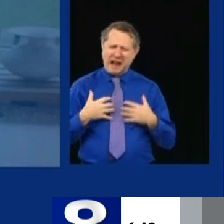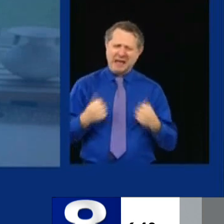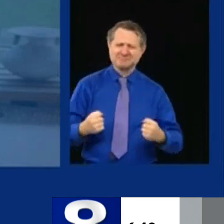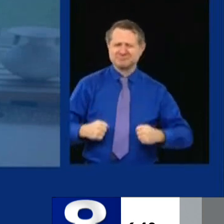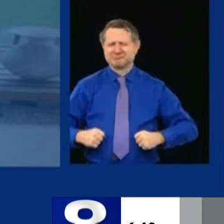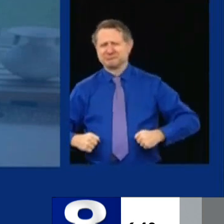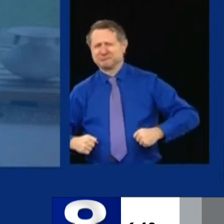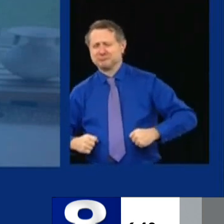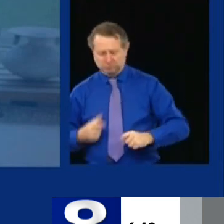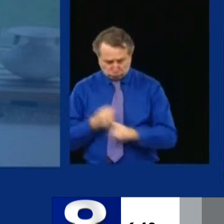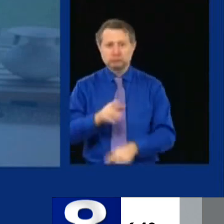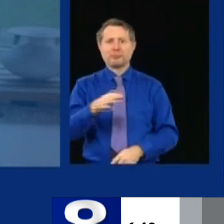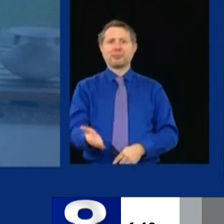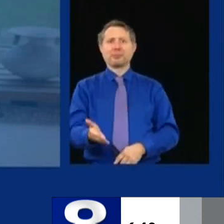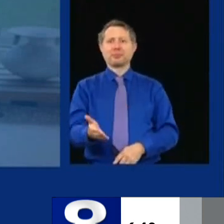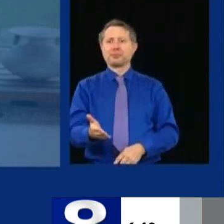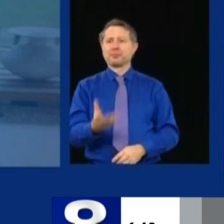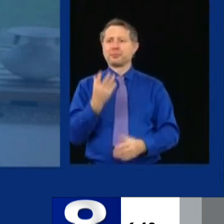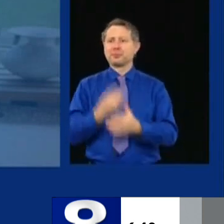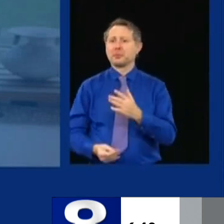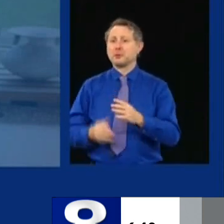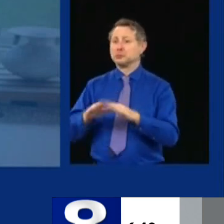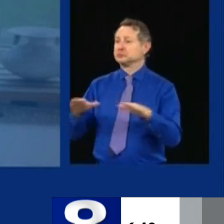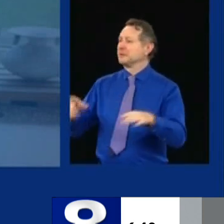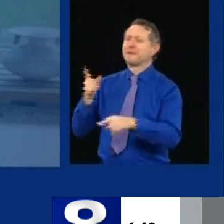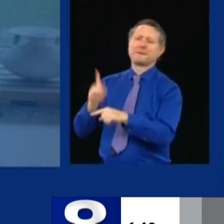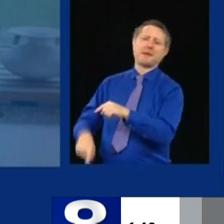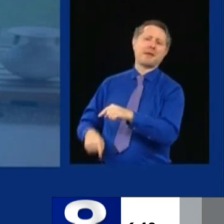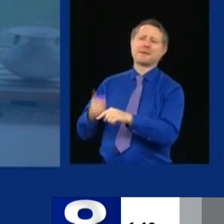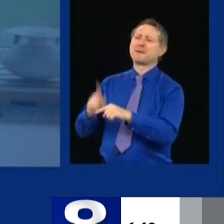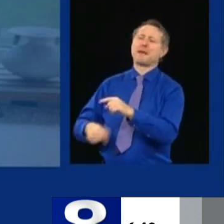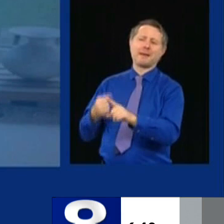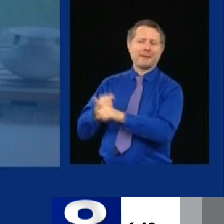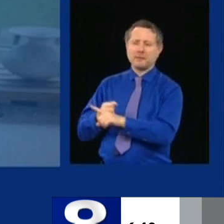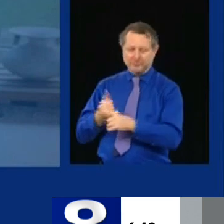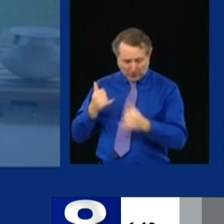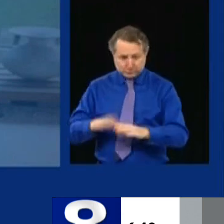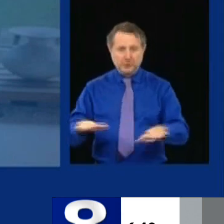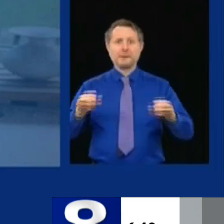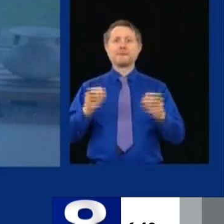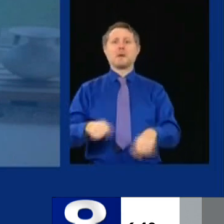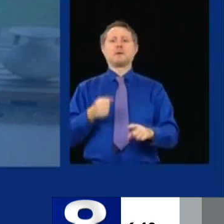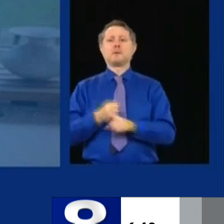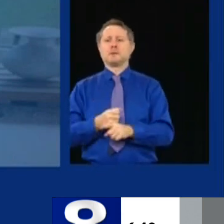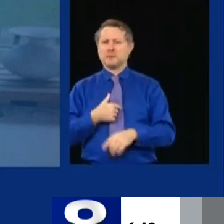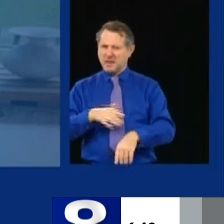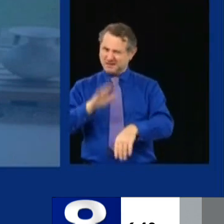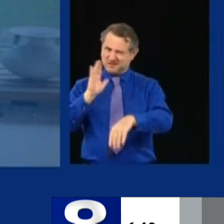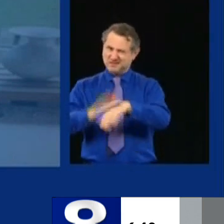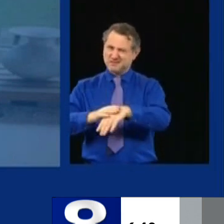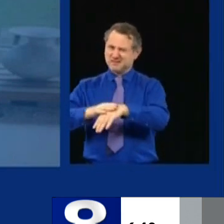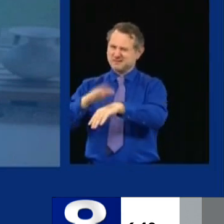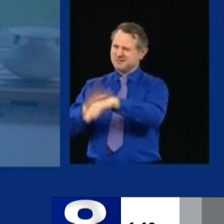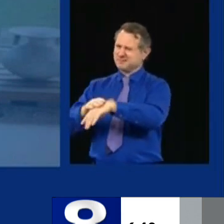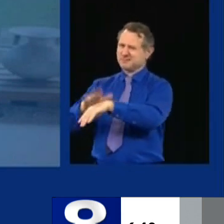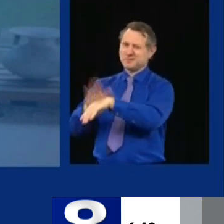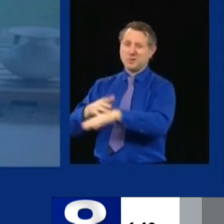CITIZENS, CO-MORBIDITIES BUT HOW DO YOU LOSE A 40 YIELD WITH NO SYMPTOMS OF ANYTHING. CHILDREN WERE NOT AFFECTED UNTIL CHILDREN ARE AFFECTED.